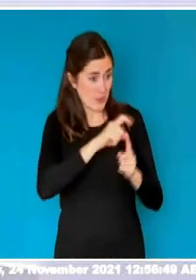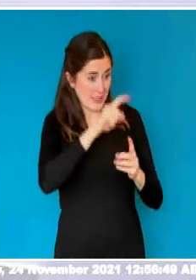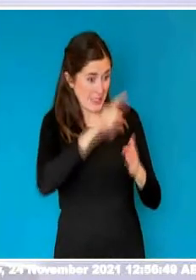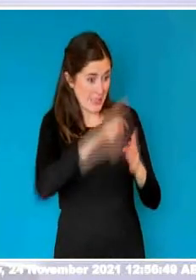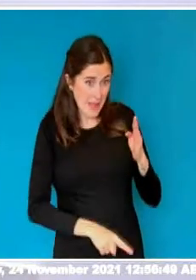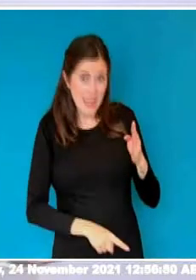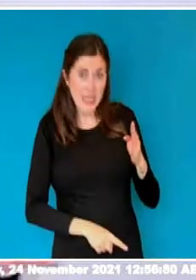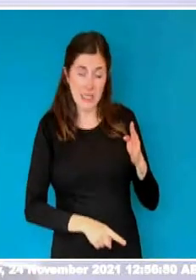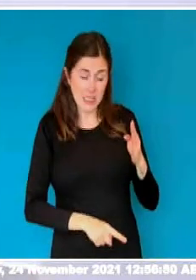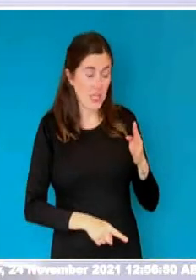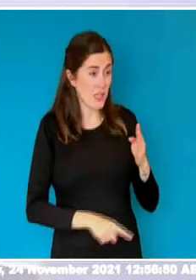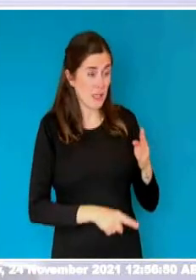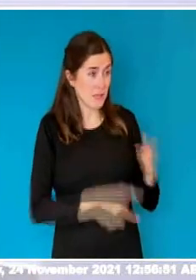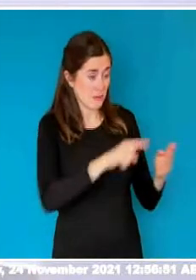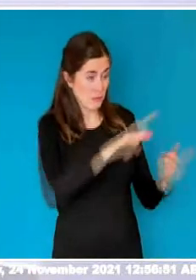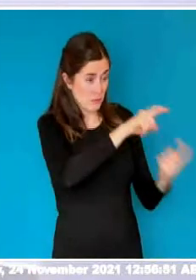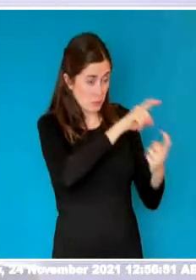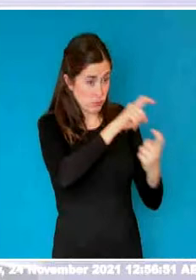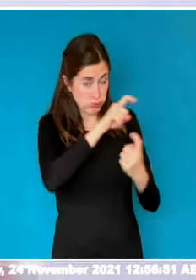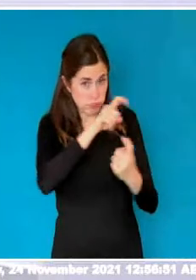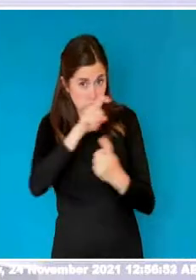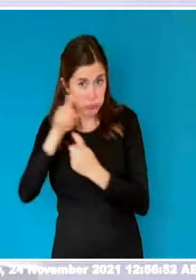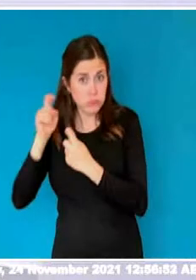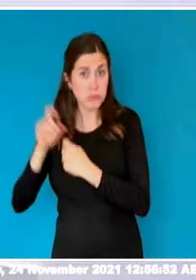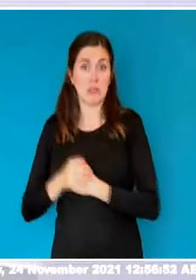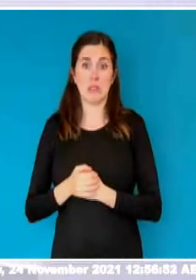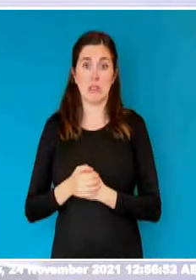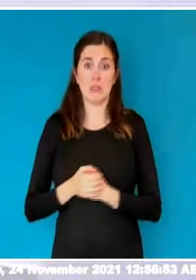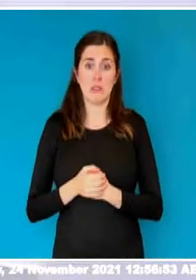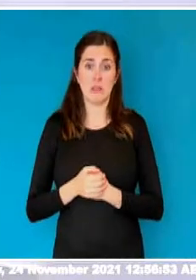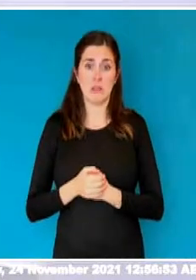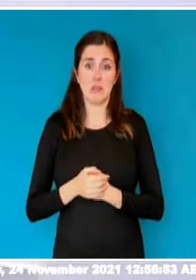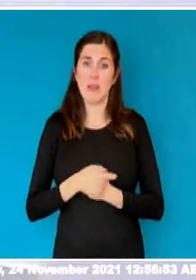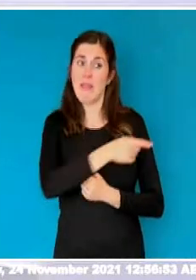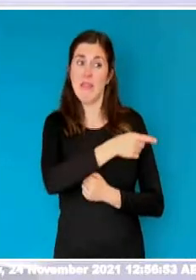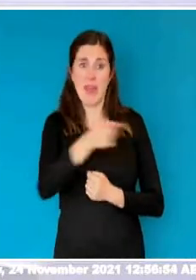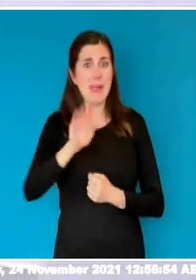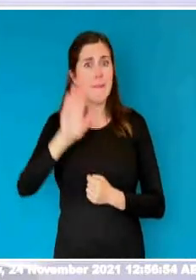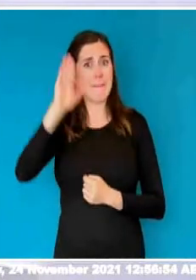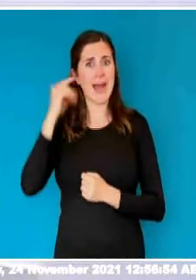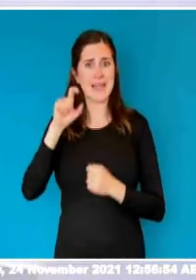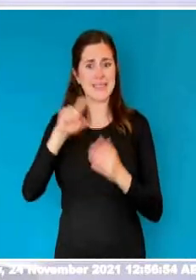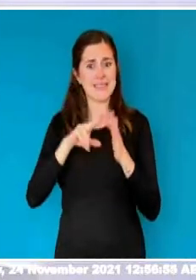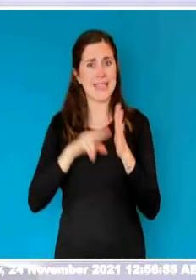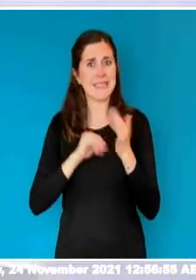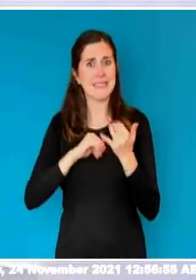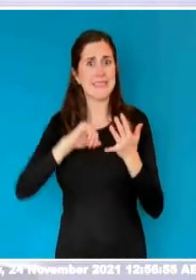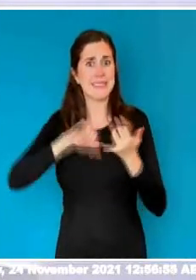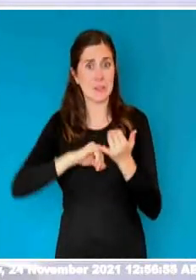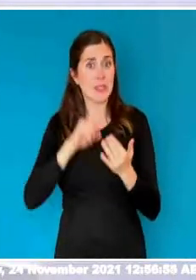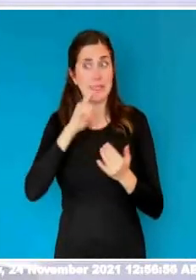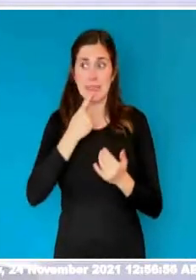reporting anonymously to reporting it specifically, that would suggest a very